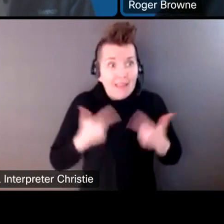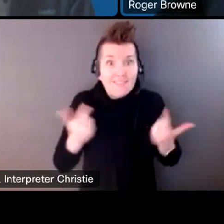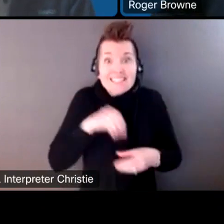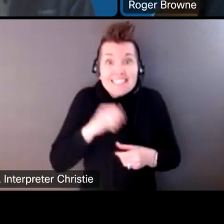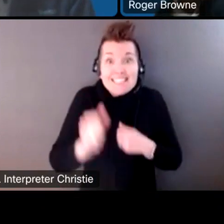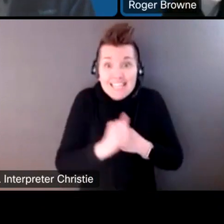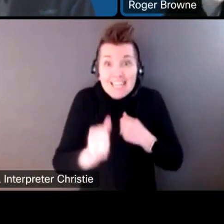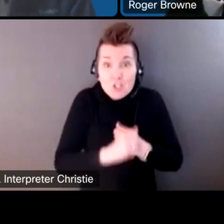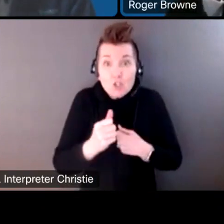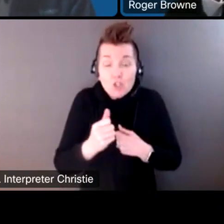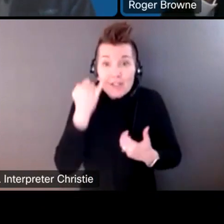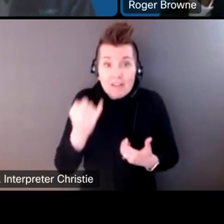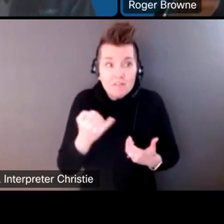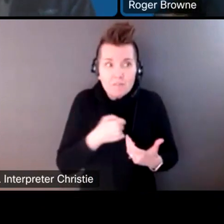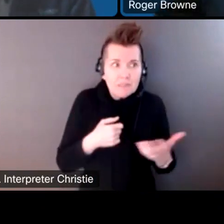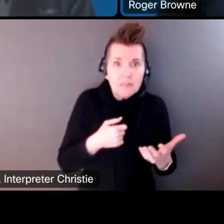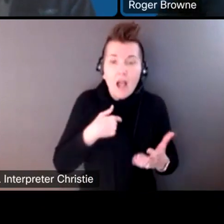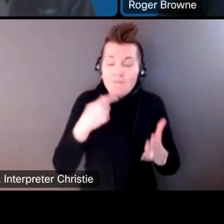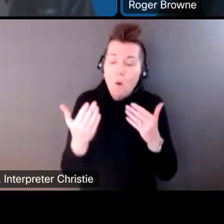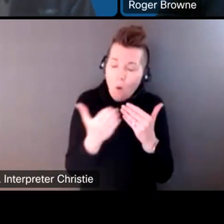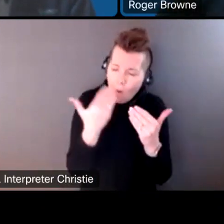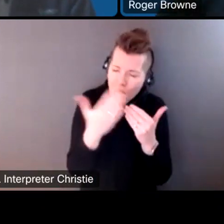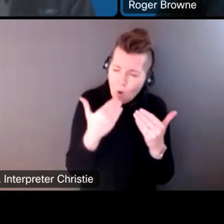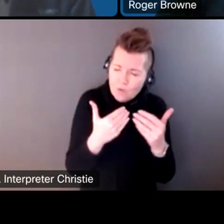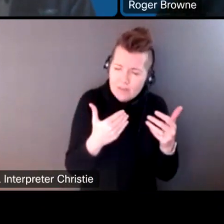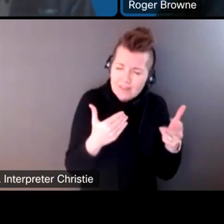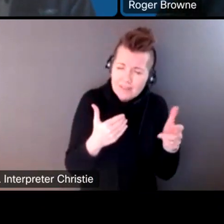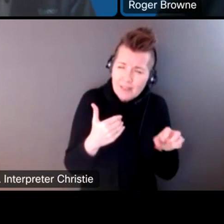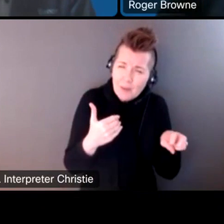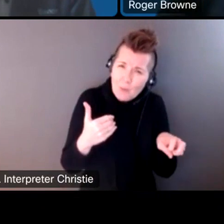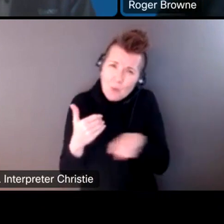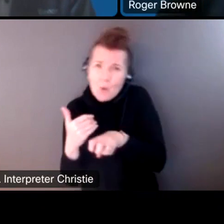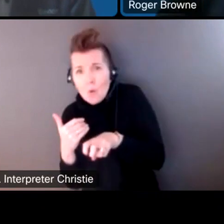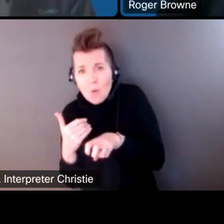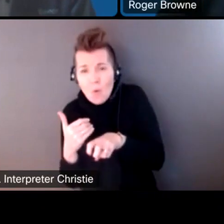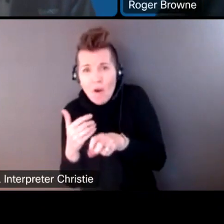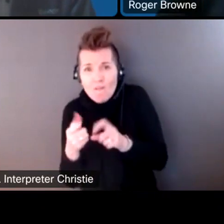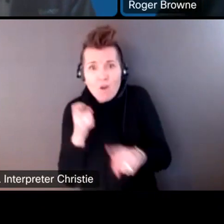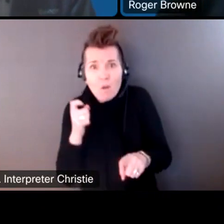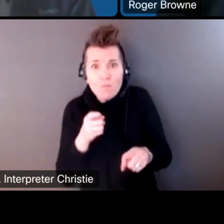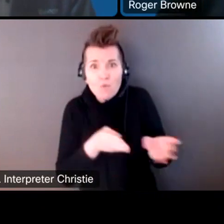I have been almost run off the road at several times in these situations. I've jumped off my bicycle.